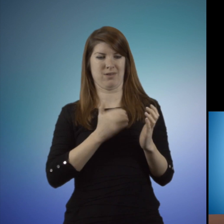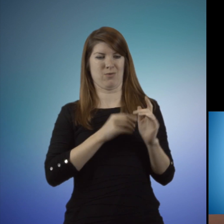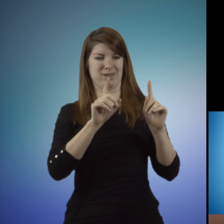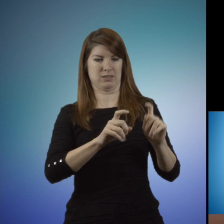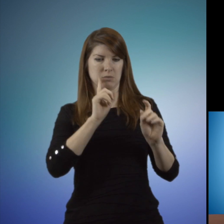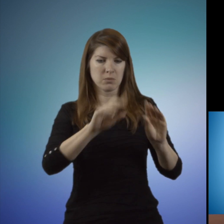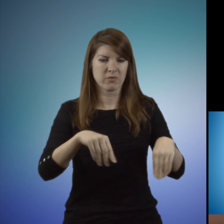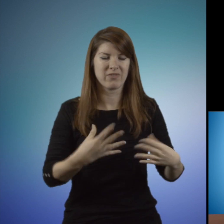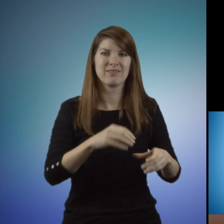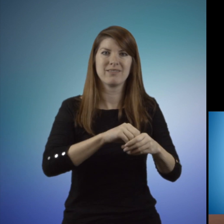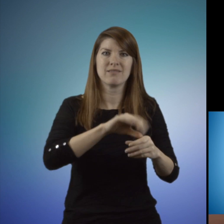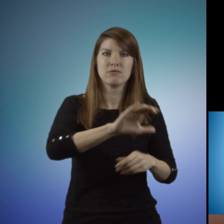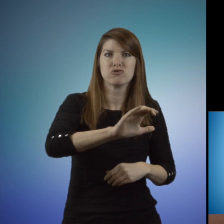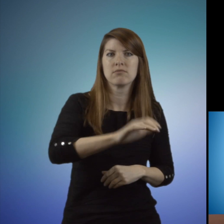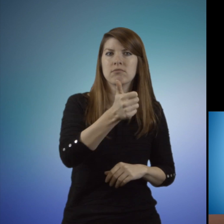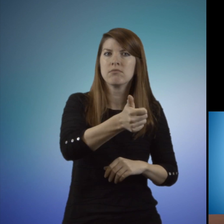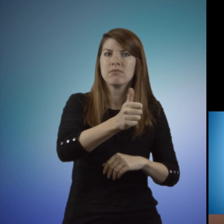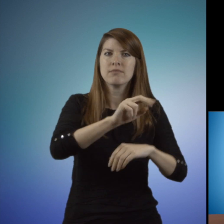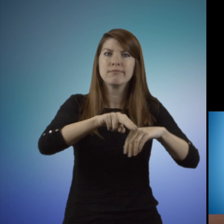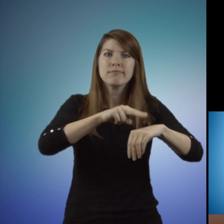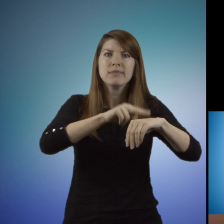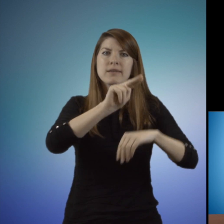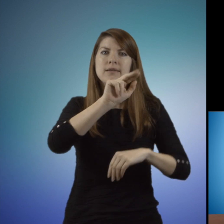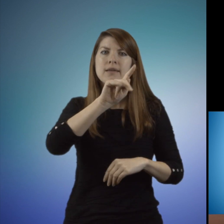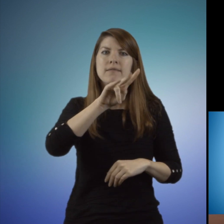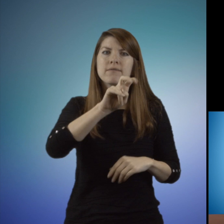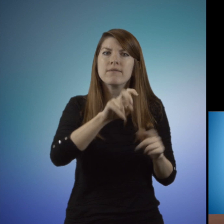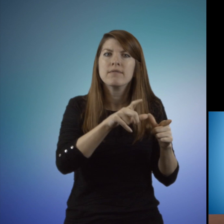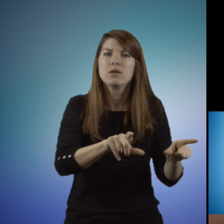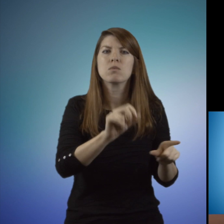or communication mode so that we can assure communication access